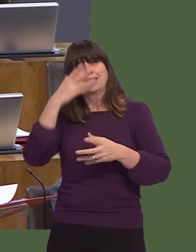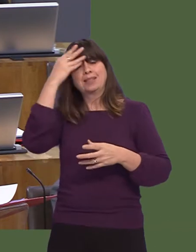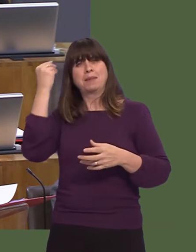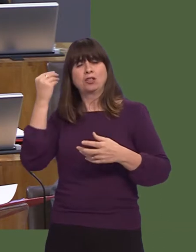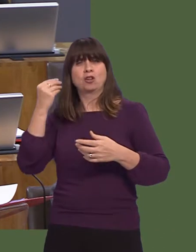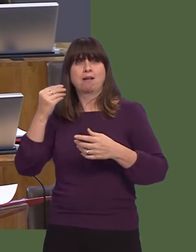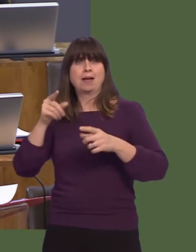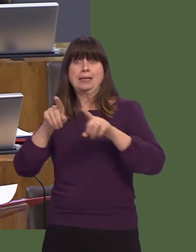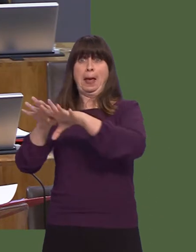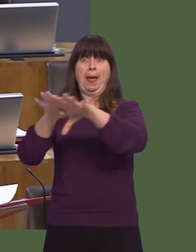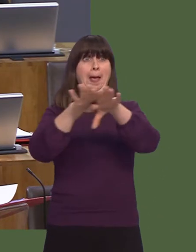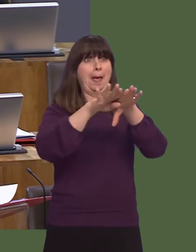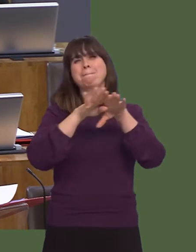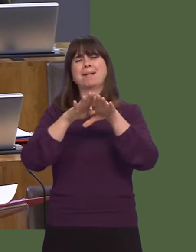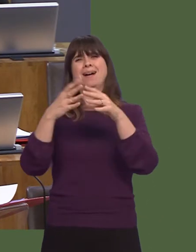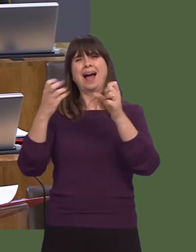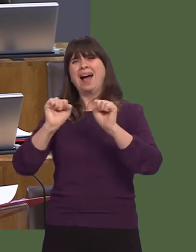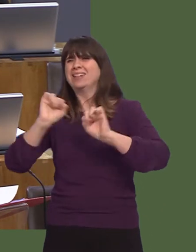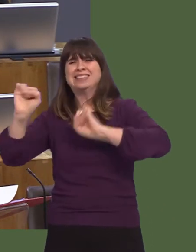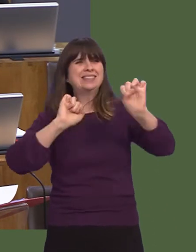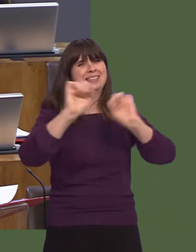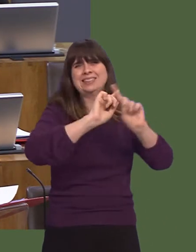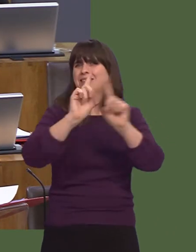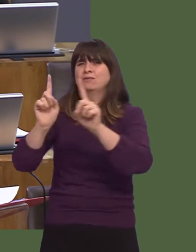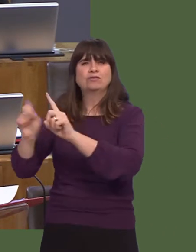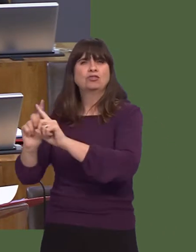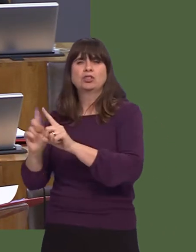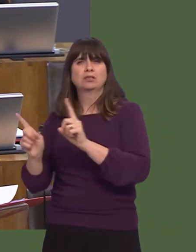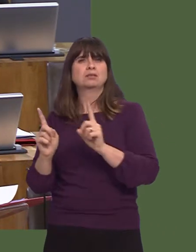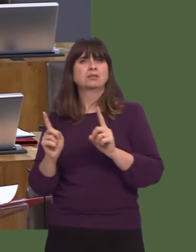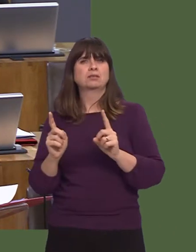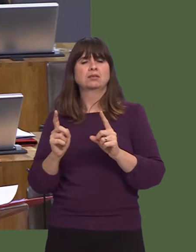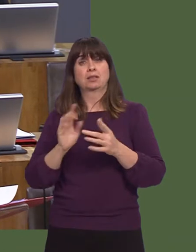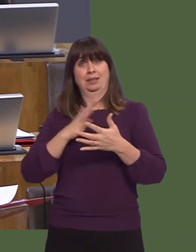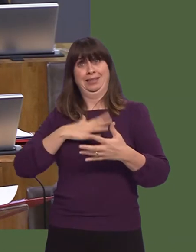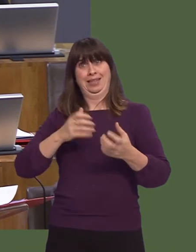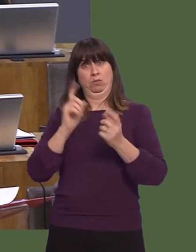Wales, increasing people's understanding of the condition is obviously an important part